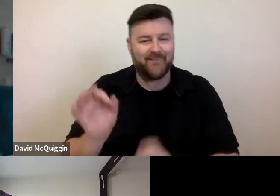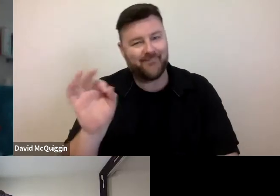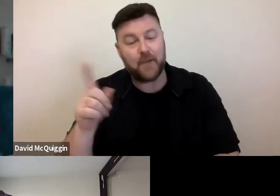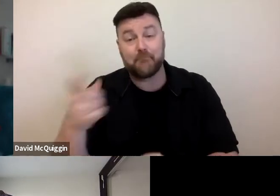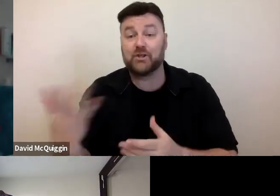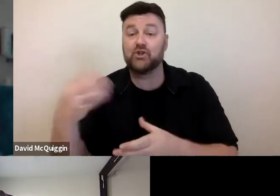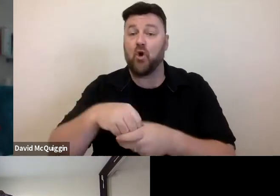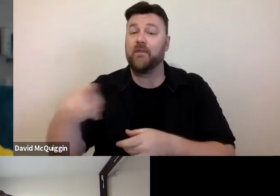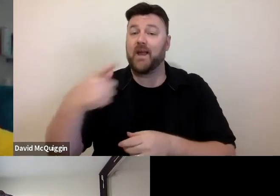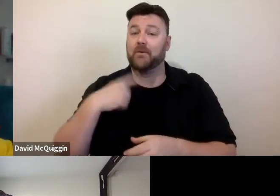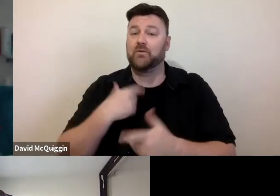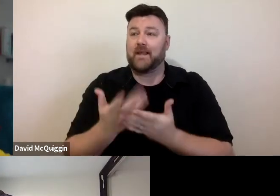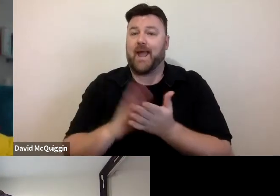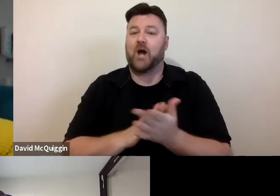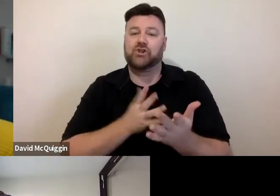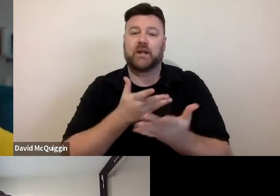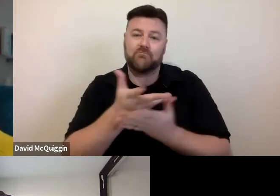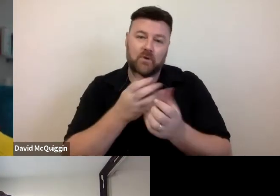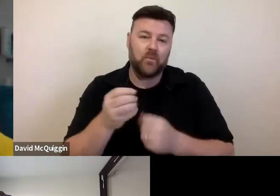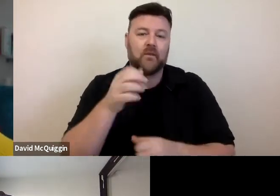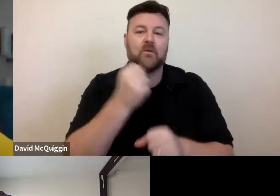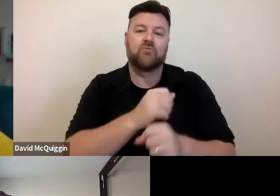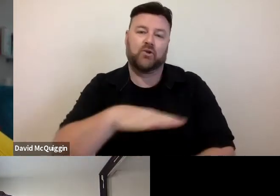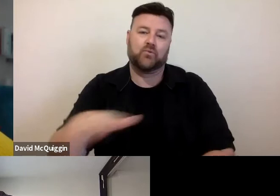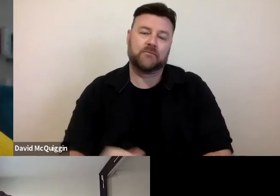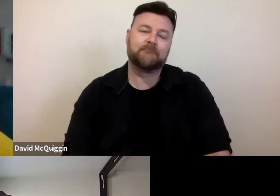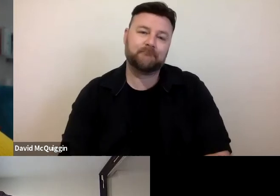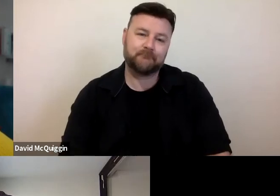that's where she gets to talk to the grandkids.